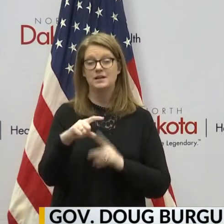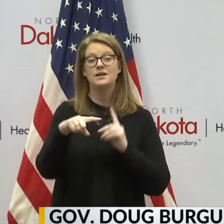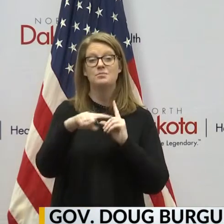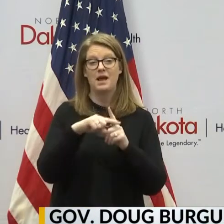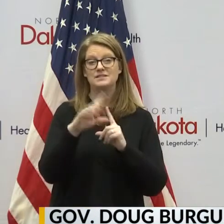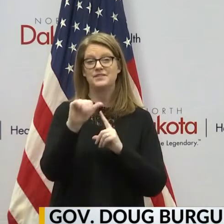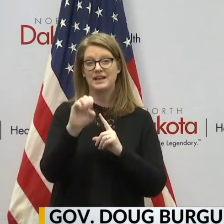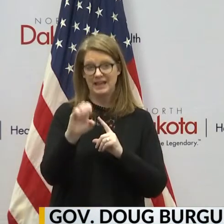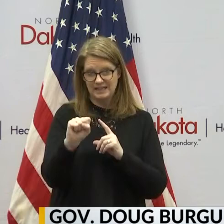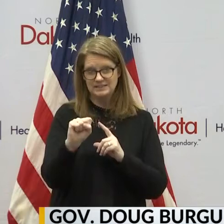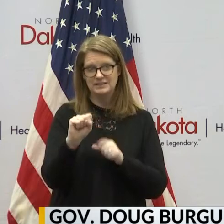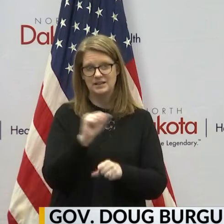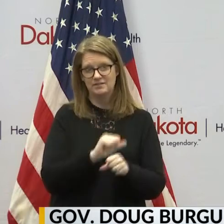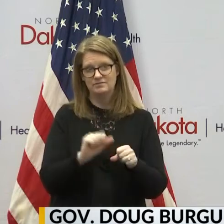DEPARTMENT OF HEALTH CONFIRMED